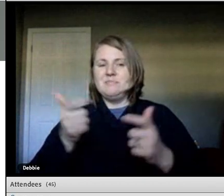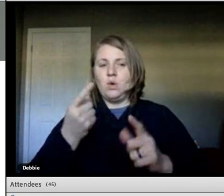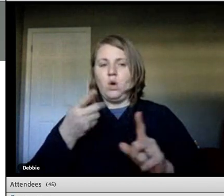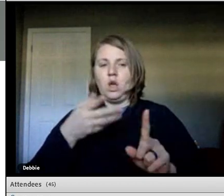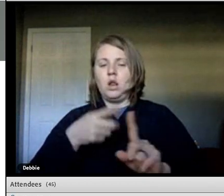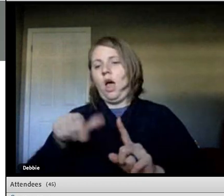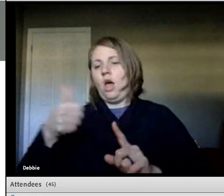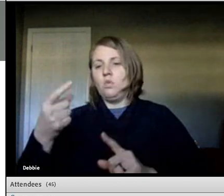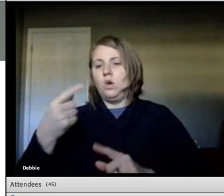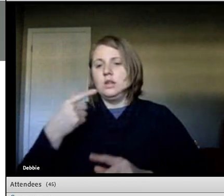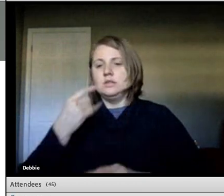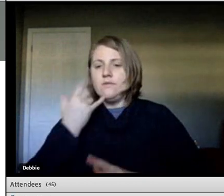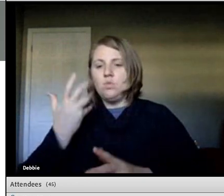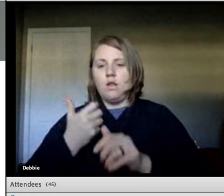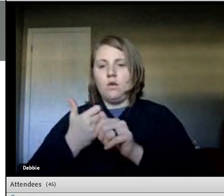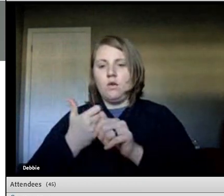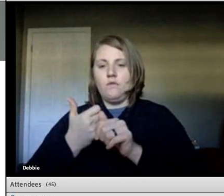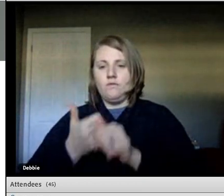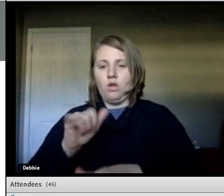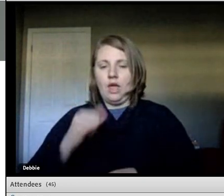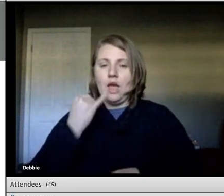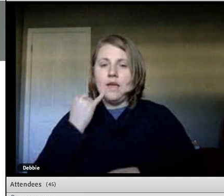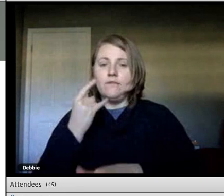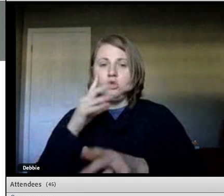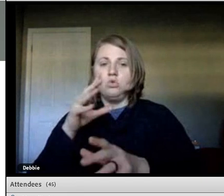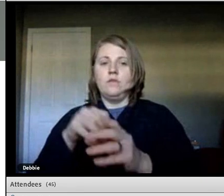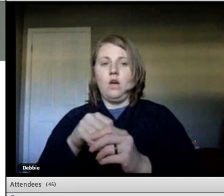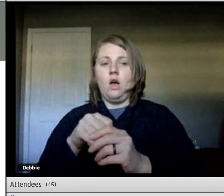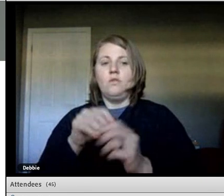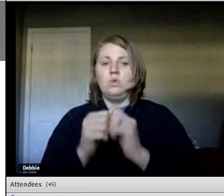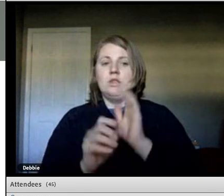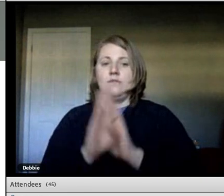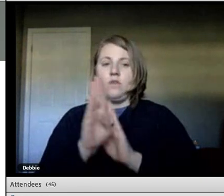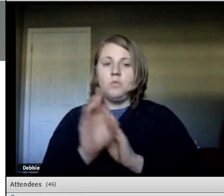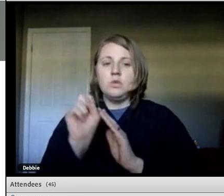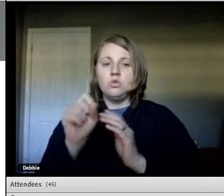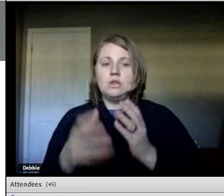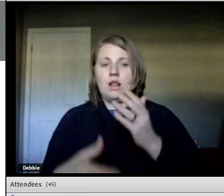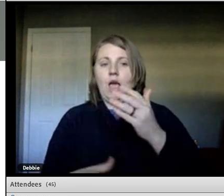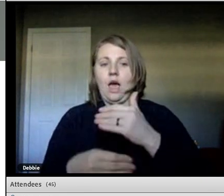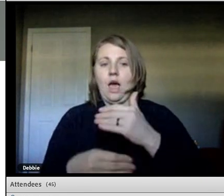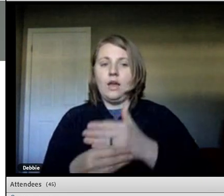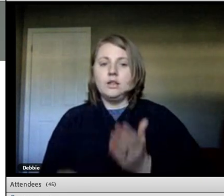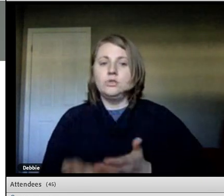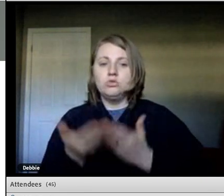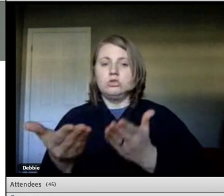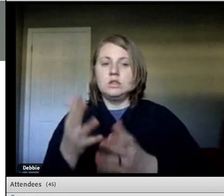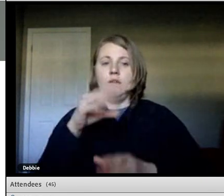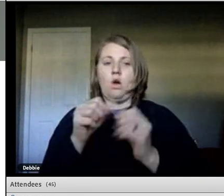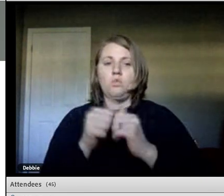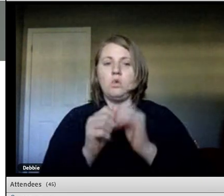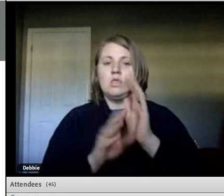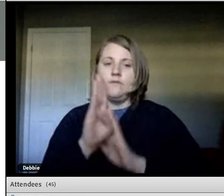and if you're into development, you can actually put in suggestions. You can get involved in the development community, which is sort of a fun thing.